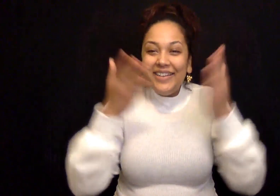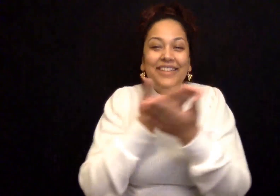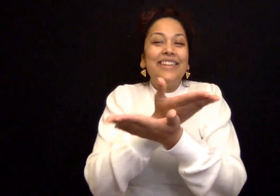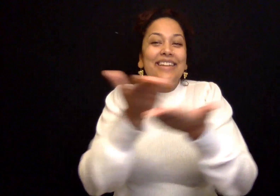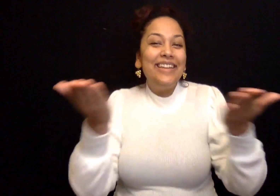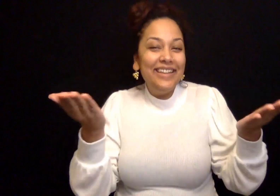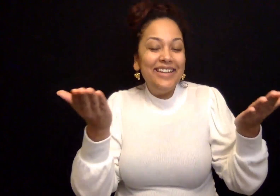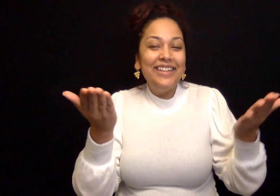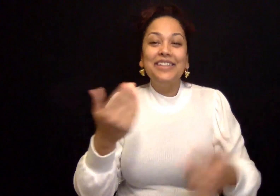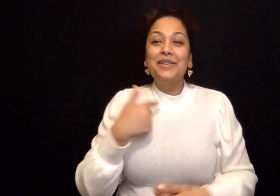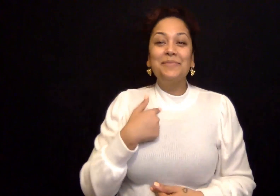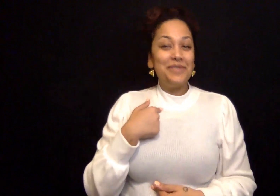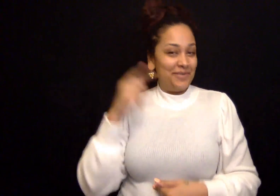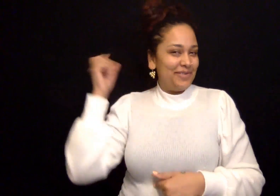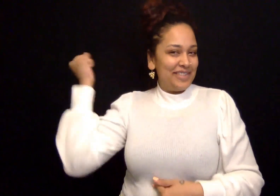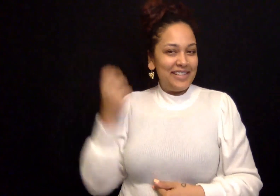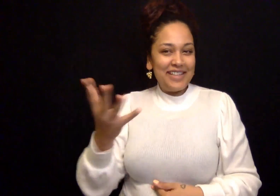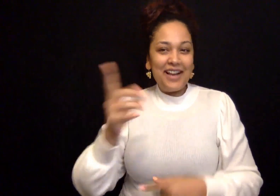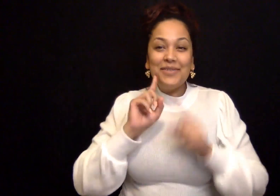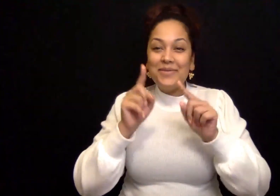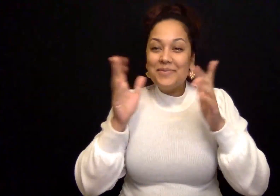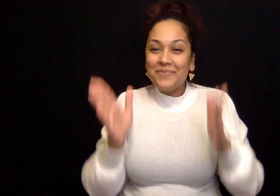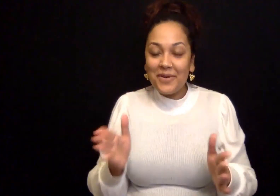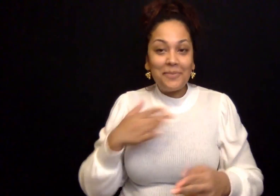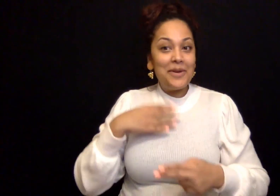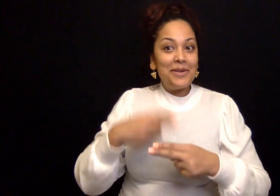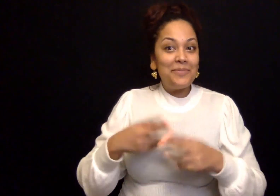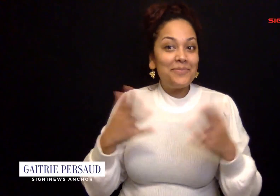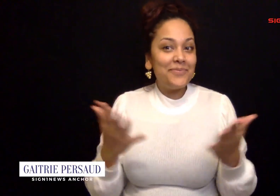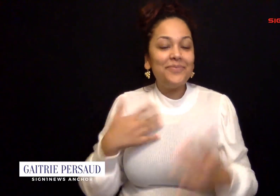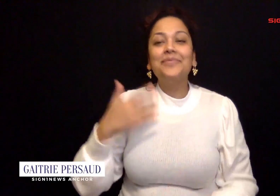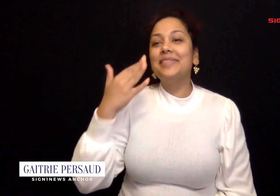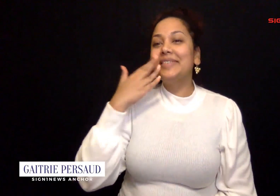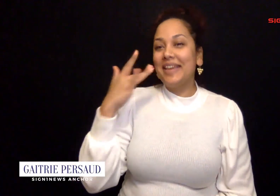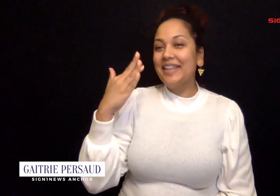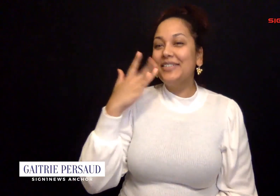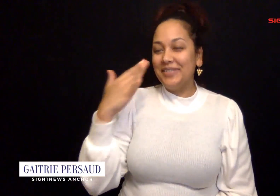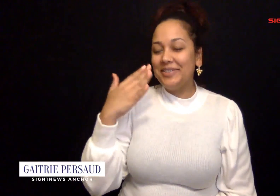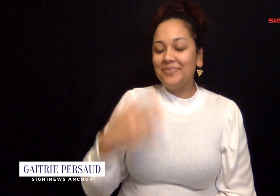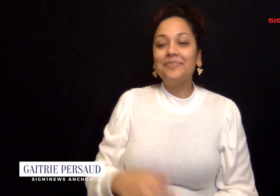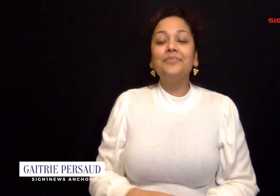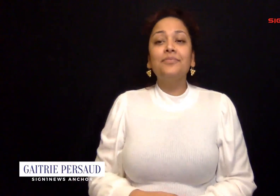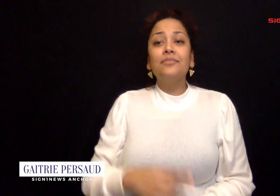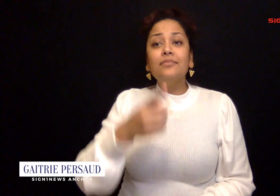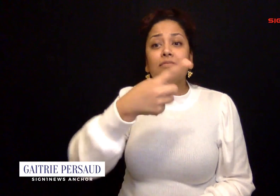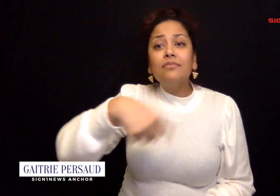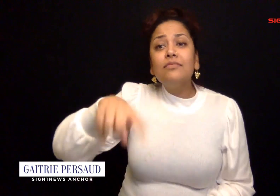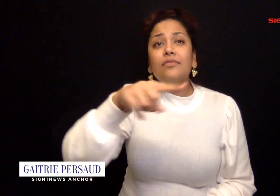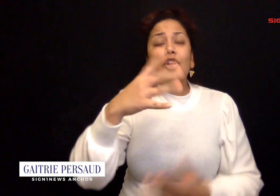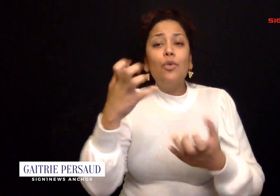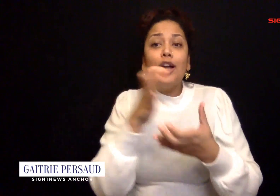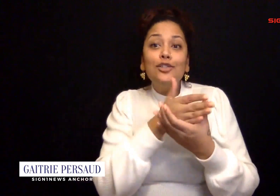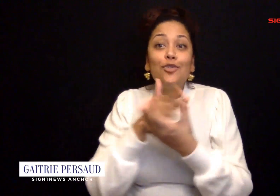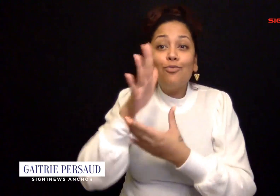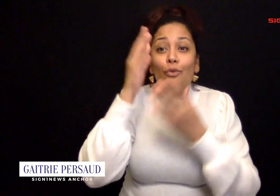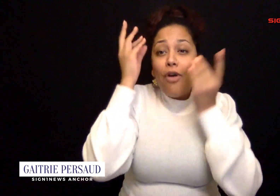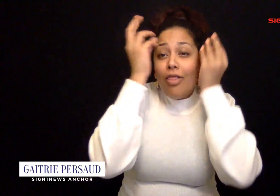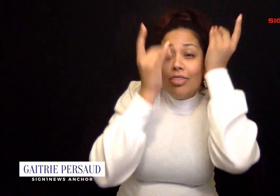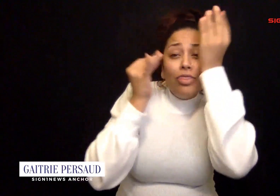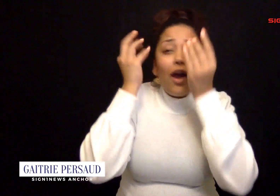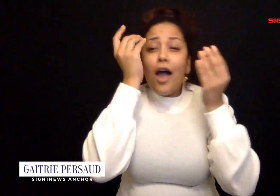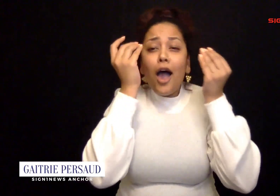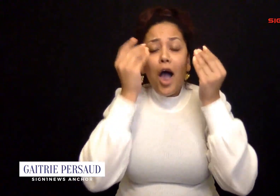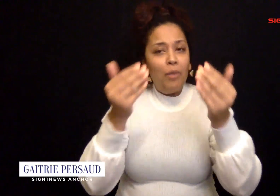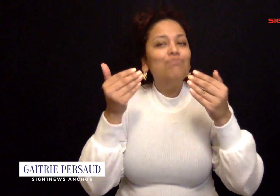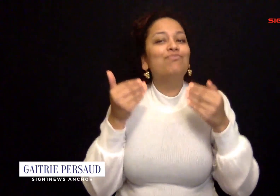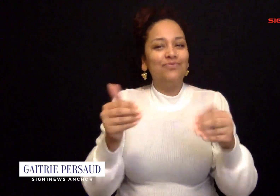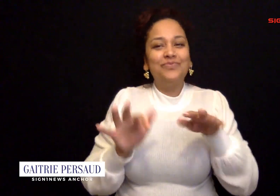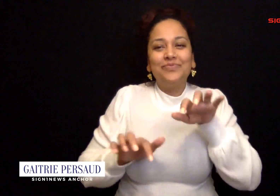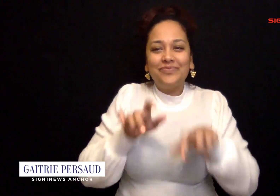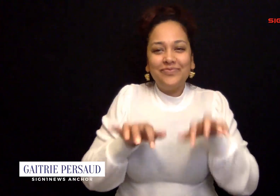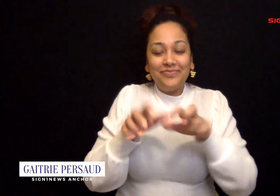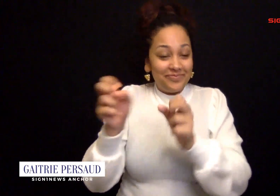Hello everyone I'm Sign1News anchor Gaitrie Persaud if you post an interesting comment